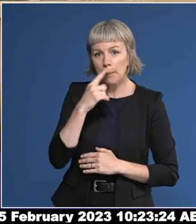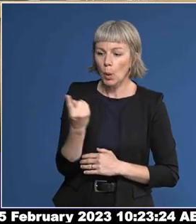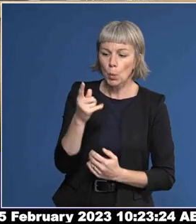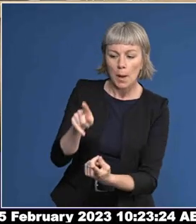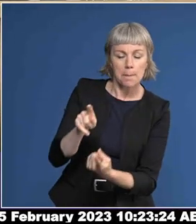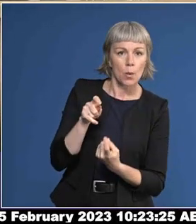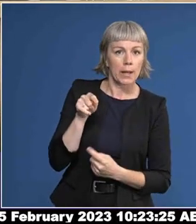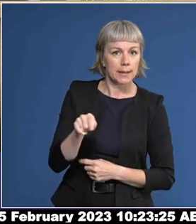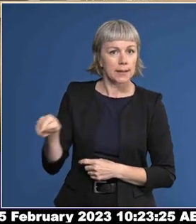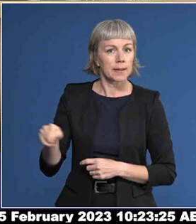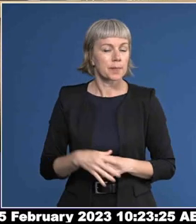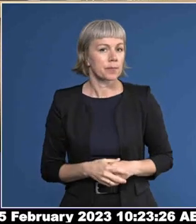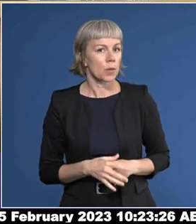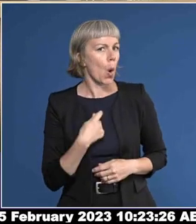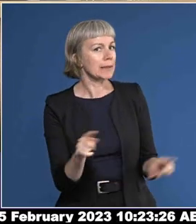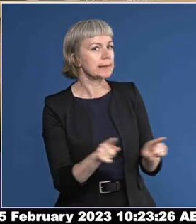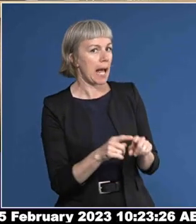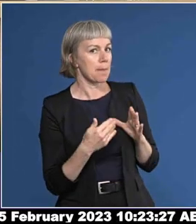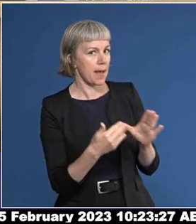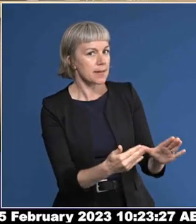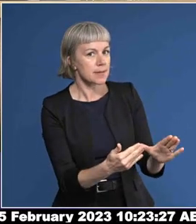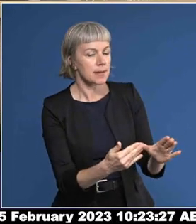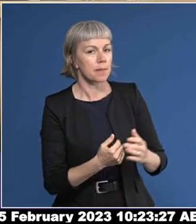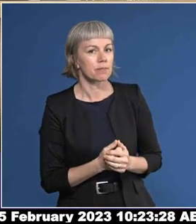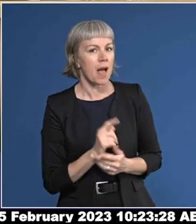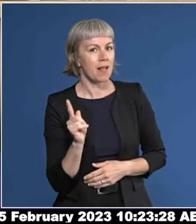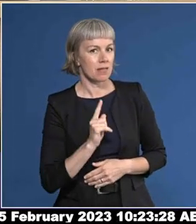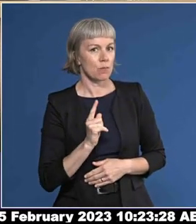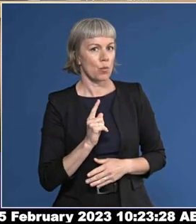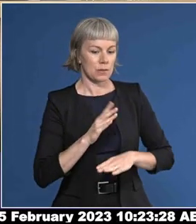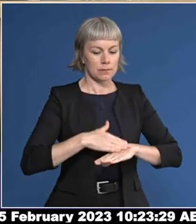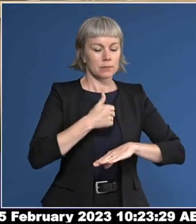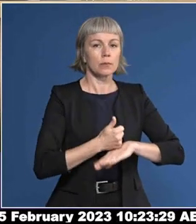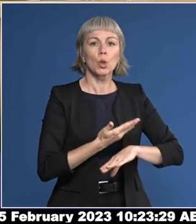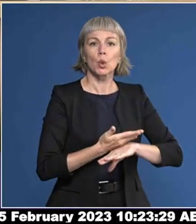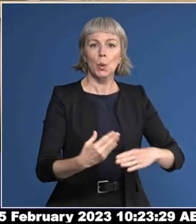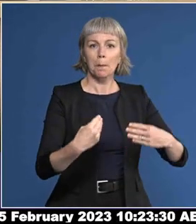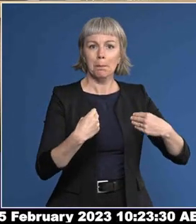Ms Toohey? MS TOOHEY: Exactly the same. We are currently in the process of developing the business requirements for a new HR management system.